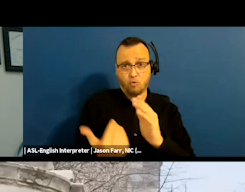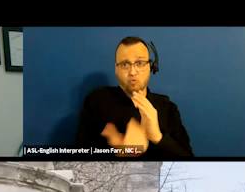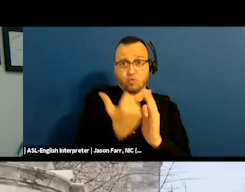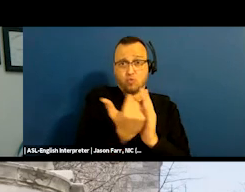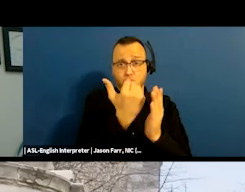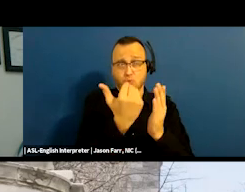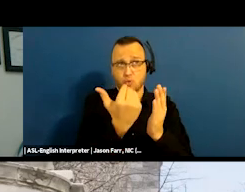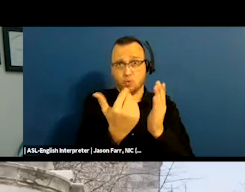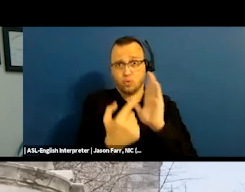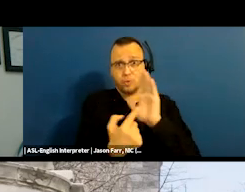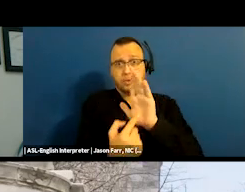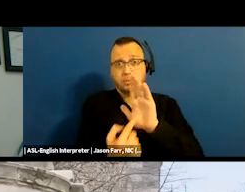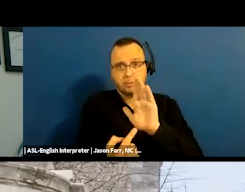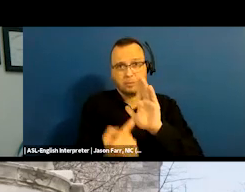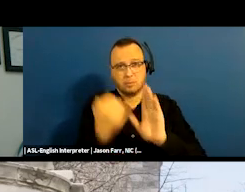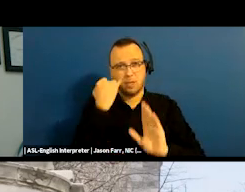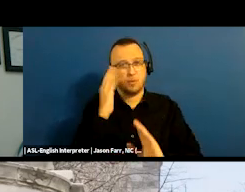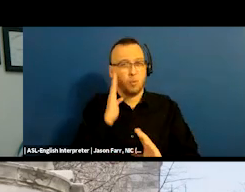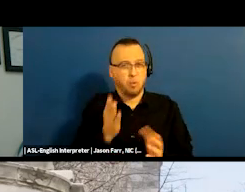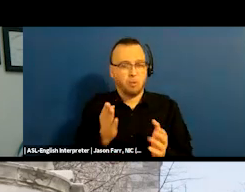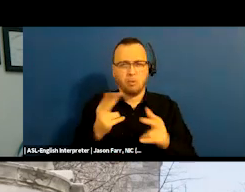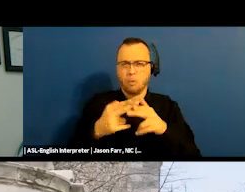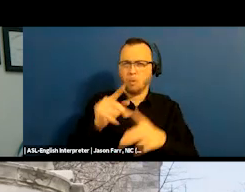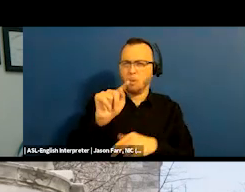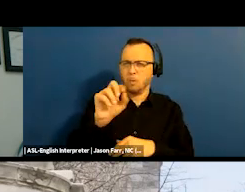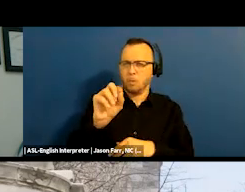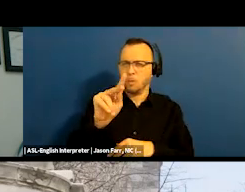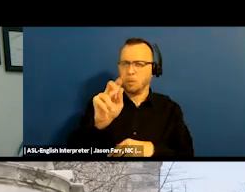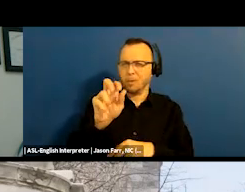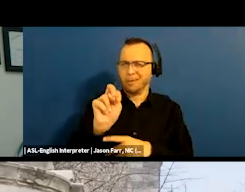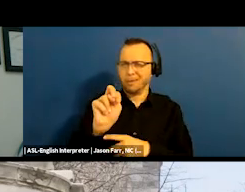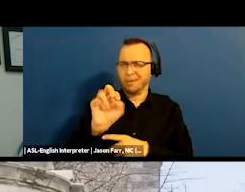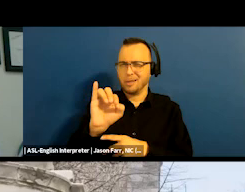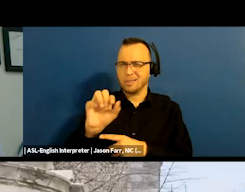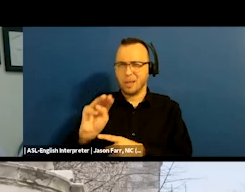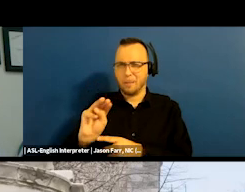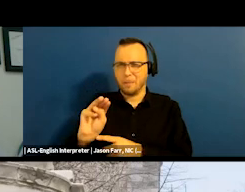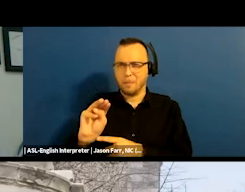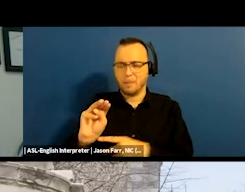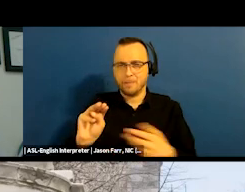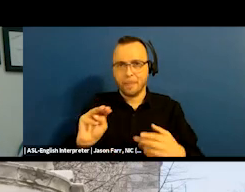and I received a wonderful, wonderful education. That's not part of it, but quite frankly, the trauma continued.